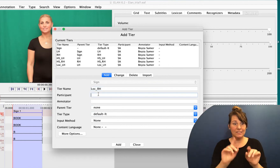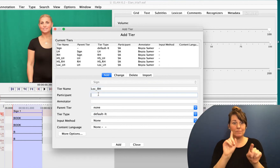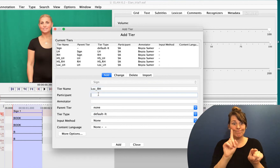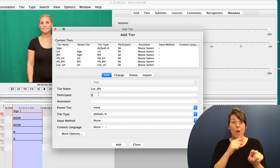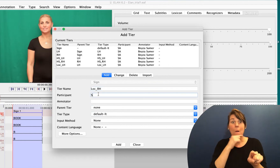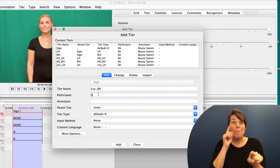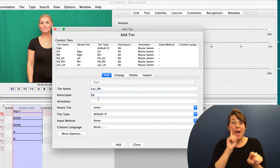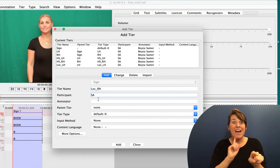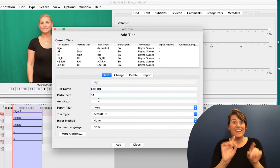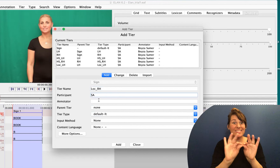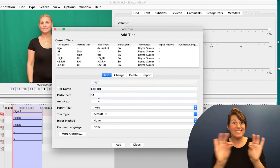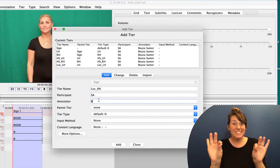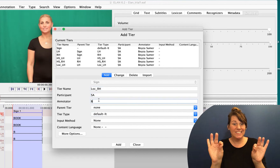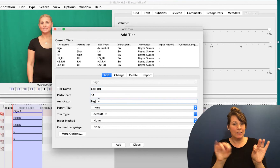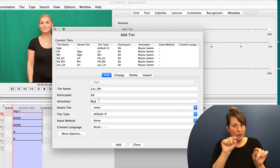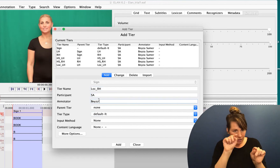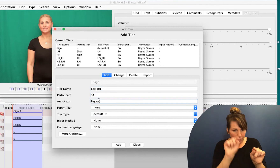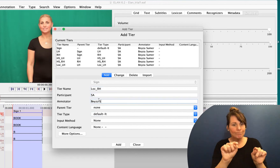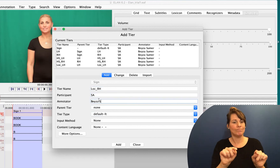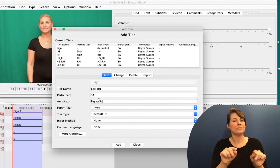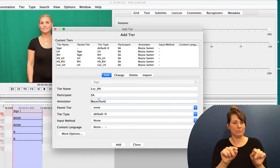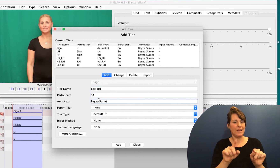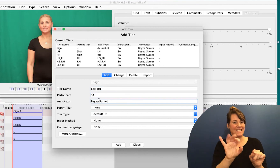And then I fill in the